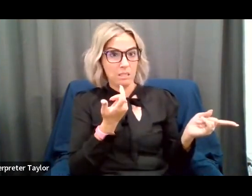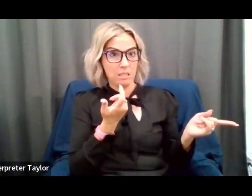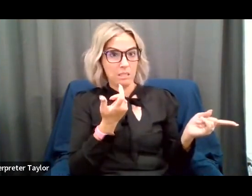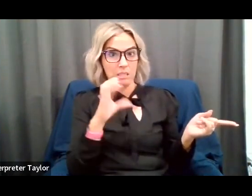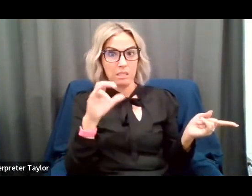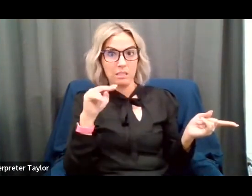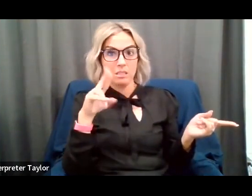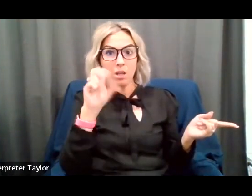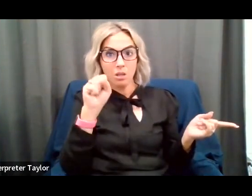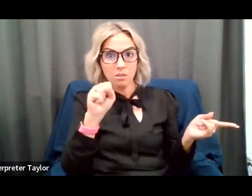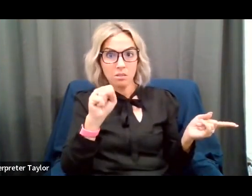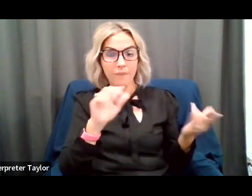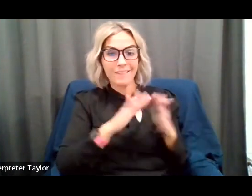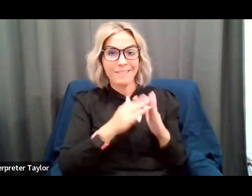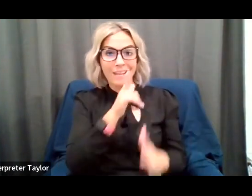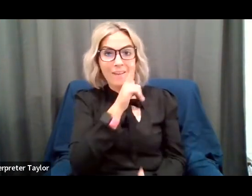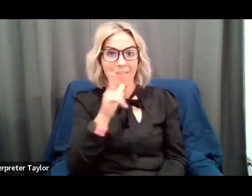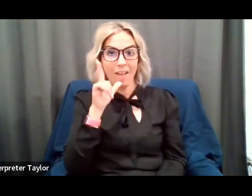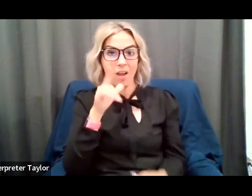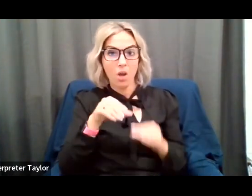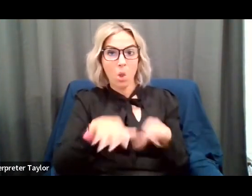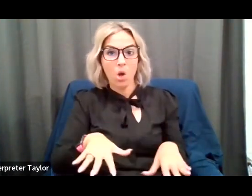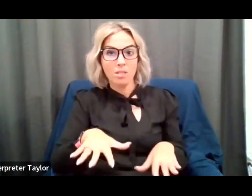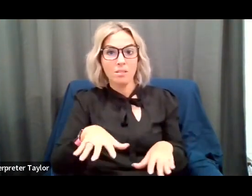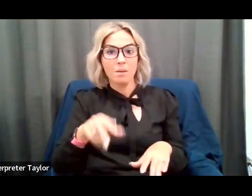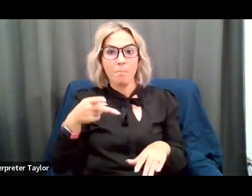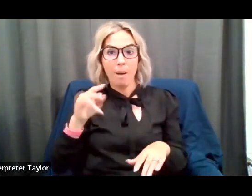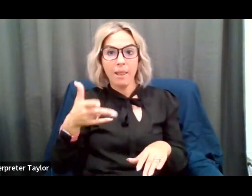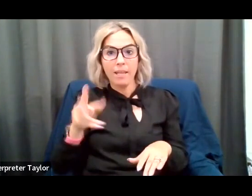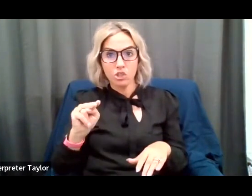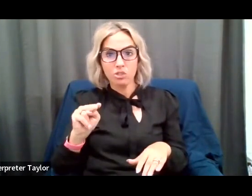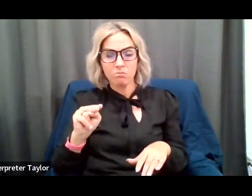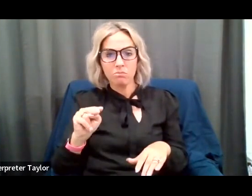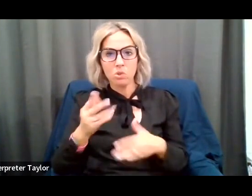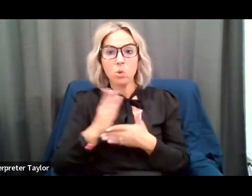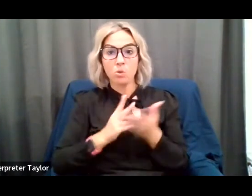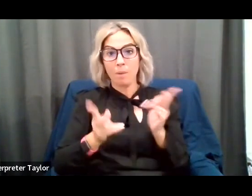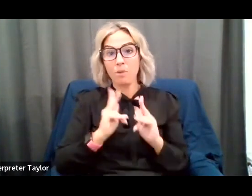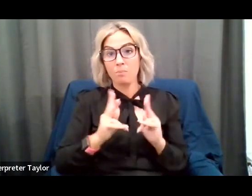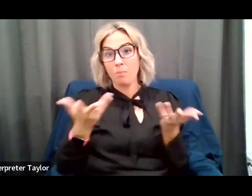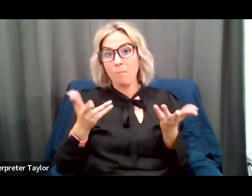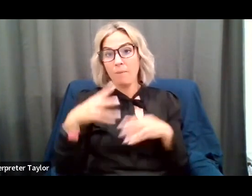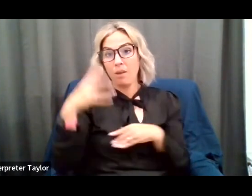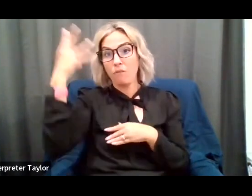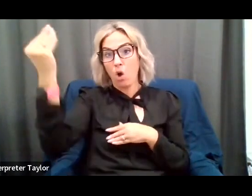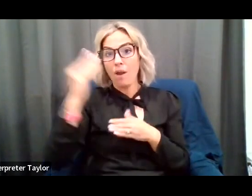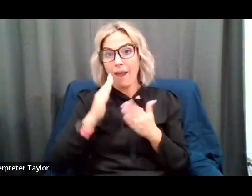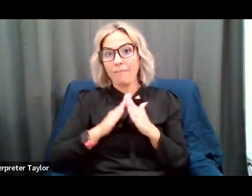the City of Lancaster lost population. So some of those people who may have gone out of town or died.